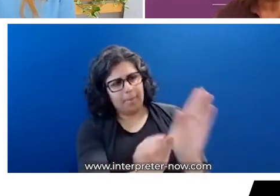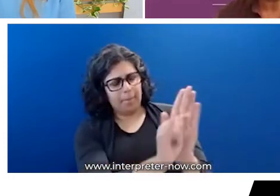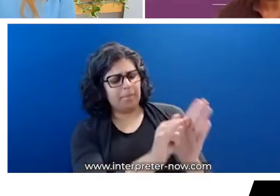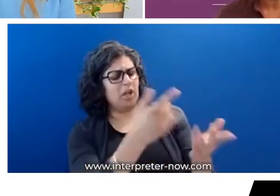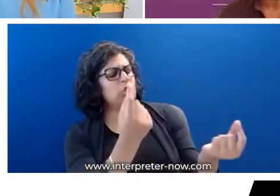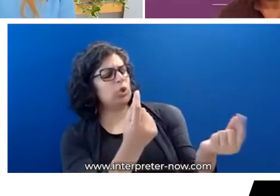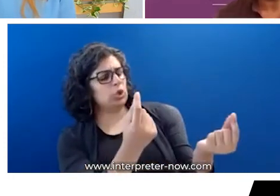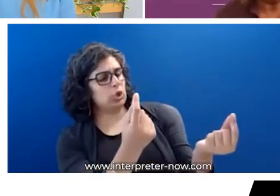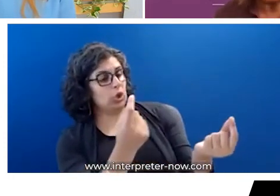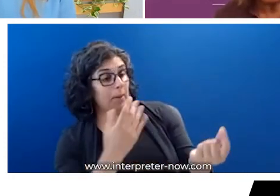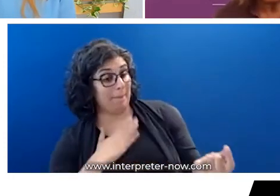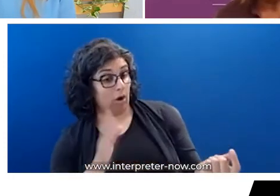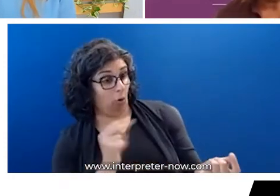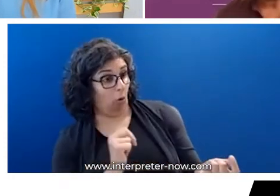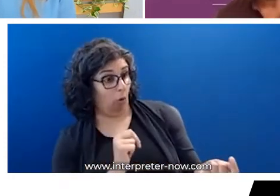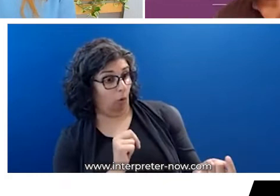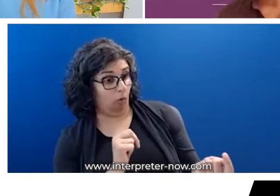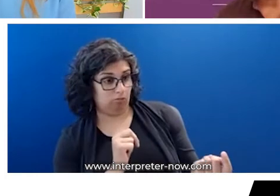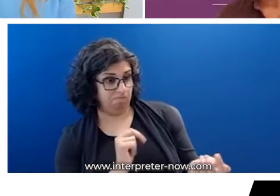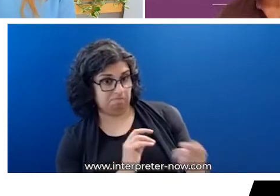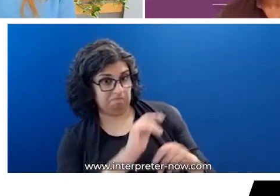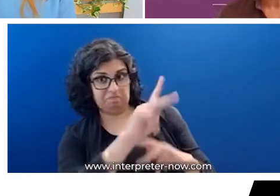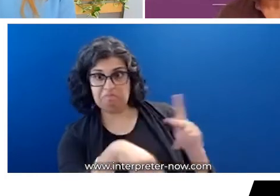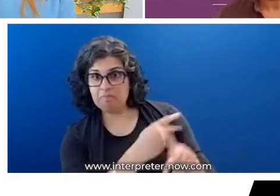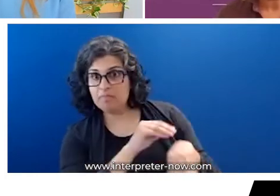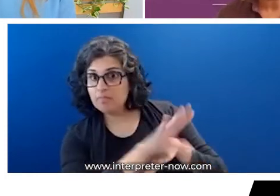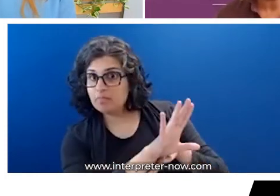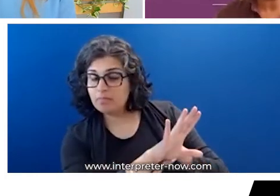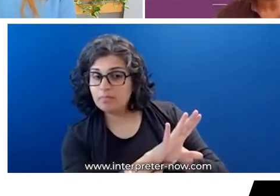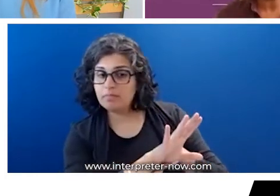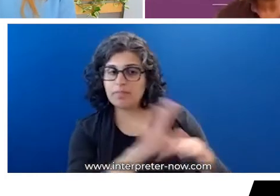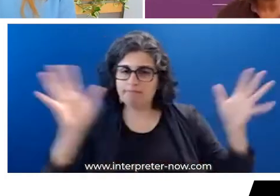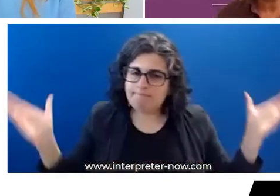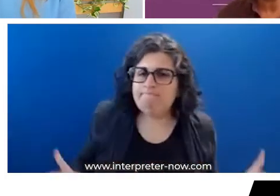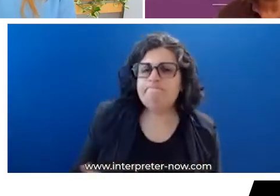their own sphere of influence to help create and foster environments where people can show